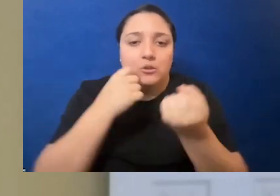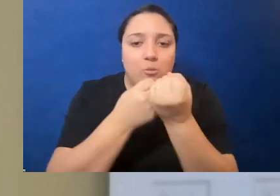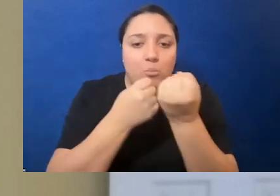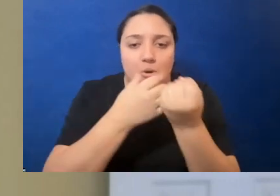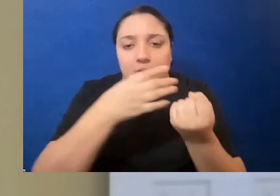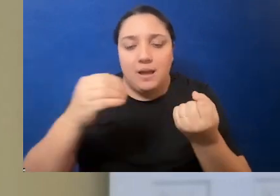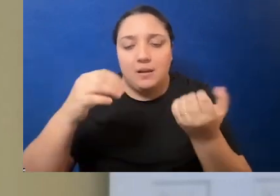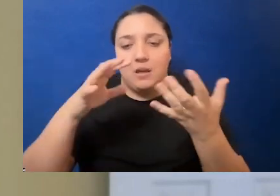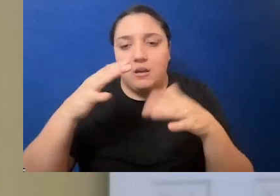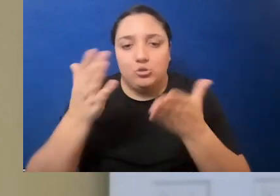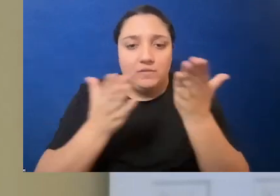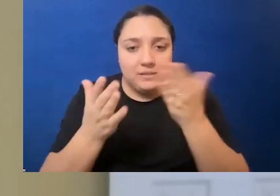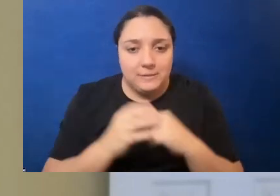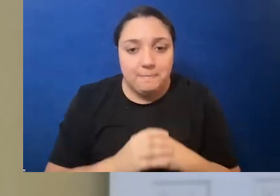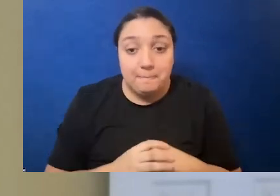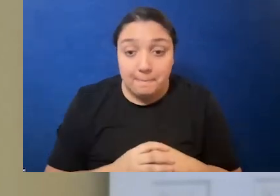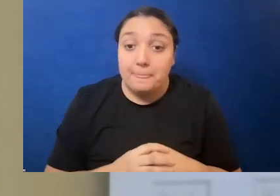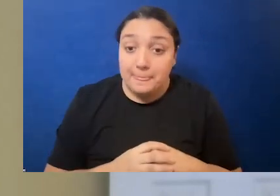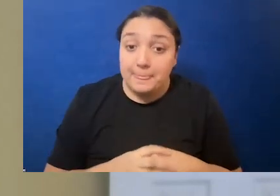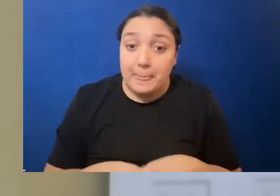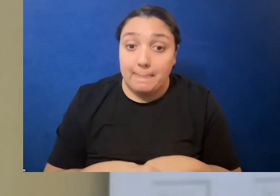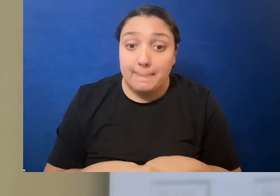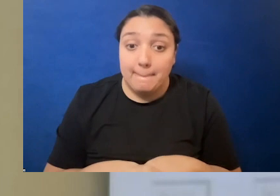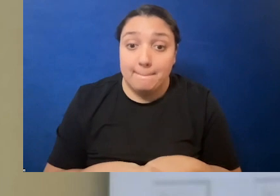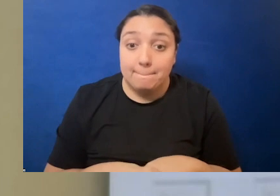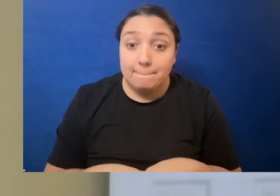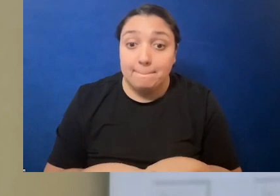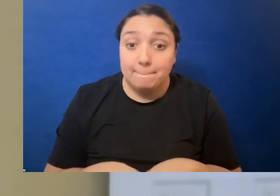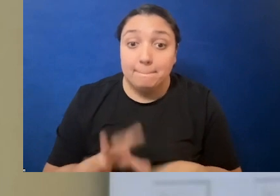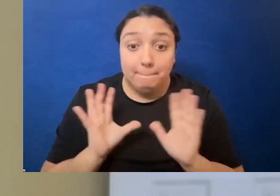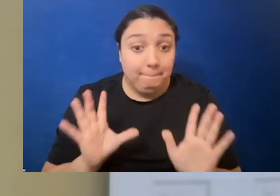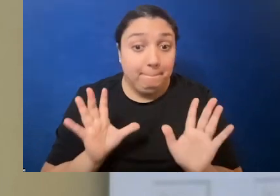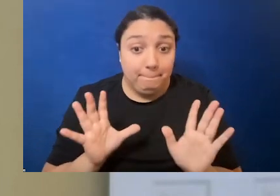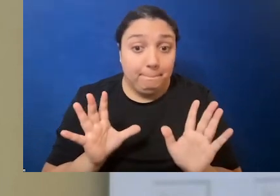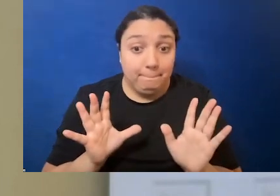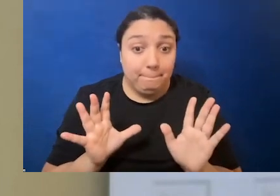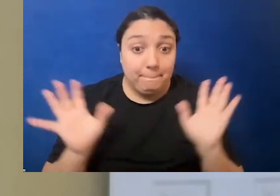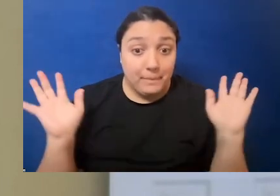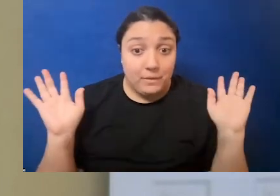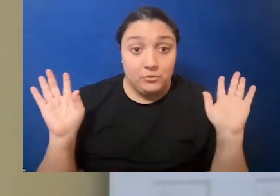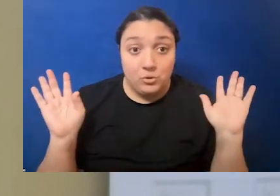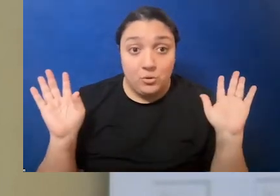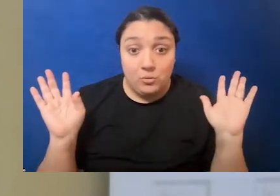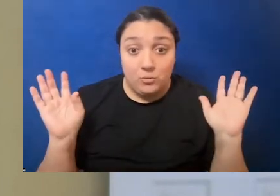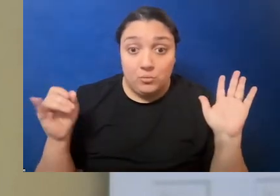THE STUDENTS IN TERMS OF SUPPORT AND SERVICES. OKAY. SO UNLESS EVERYONE ELSE THROWS